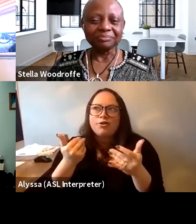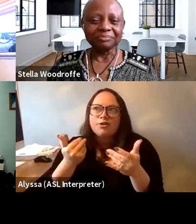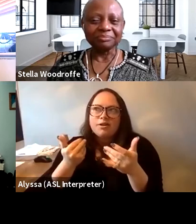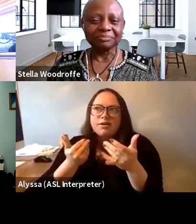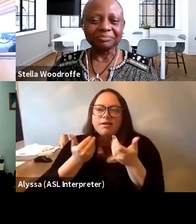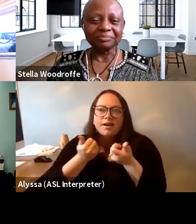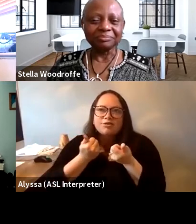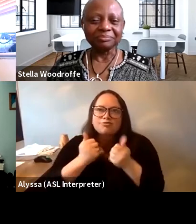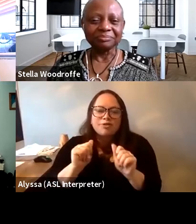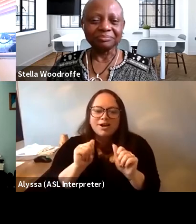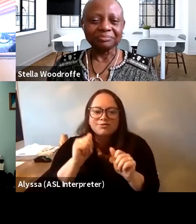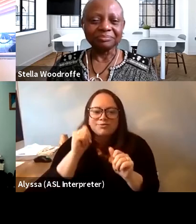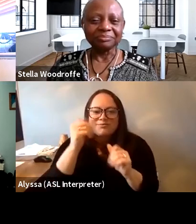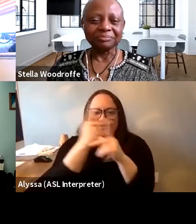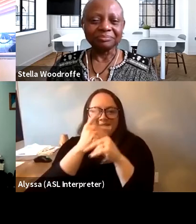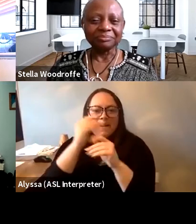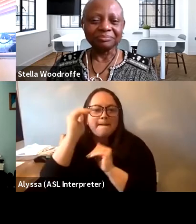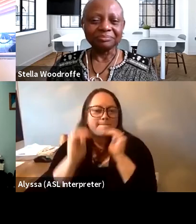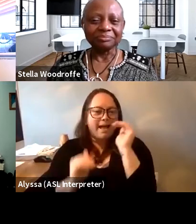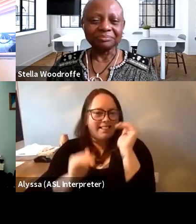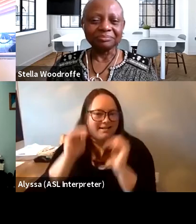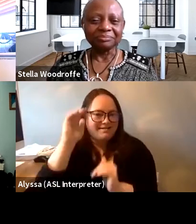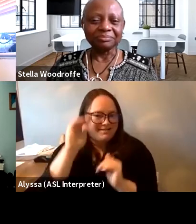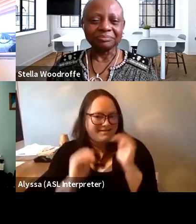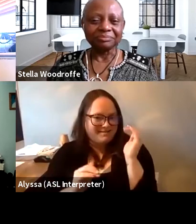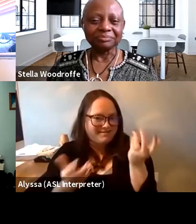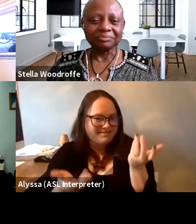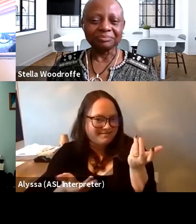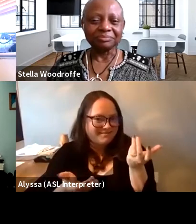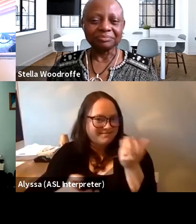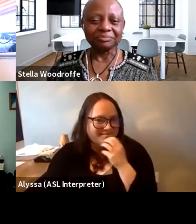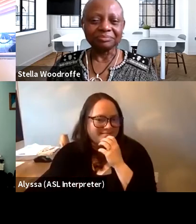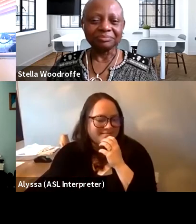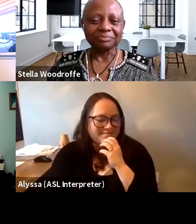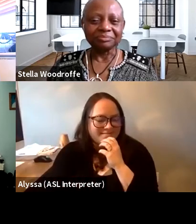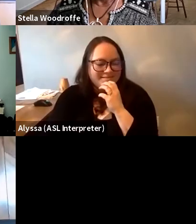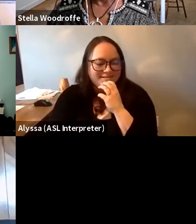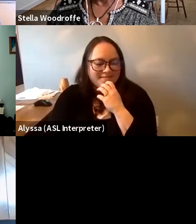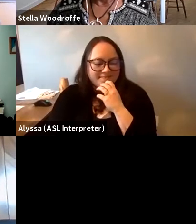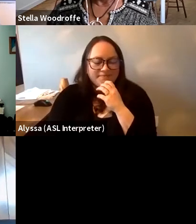know, find the balance between what he really loves and what he